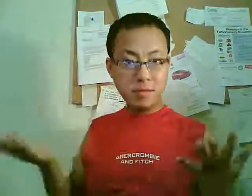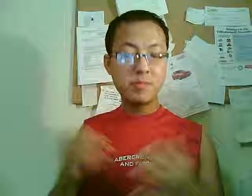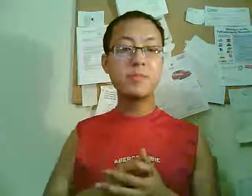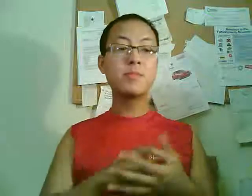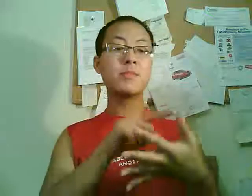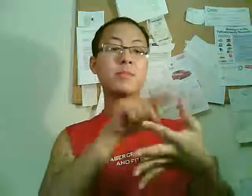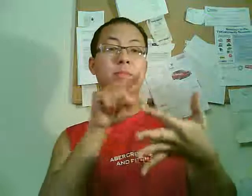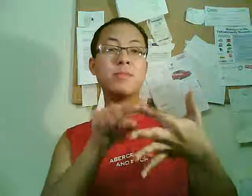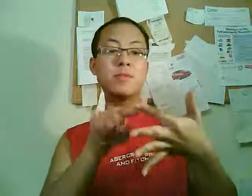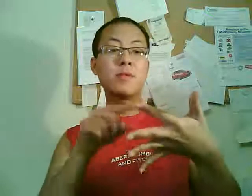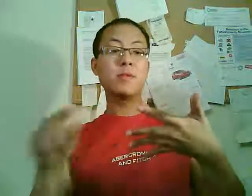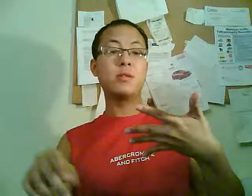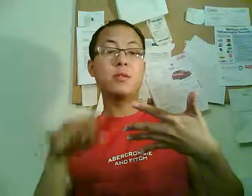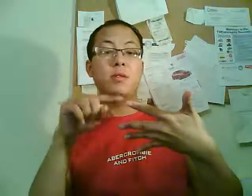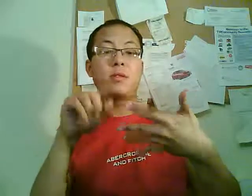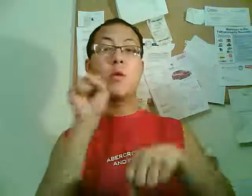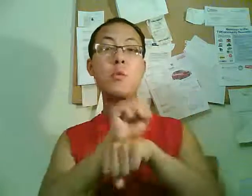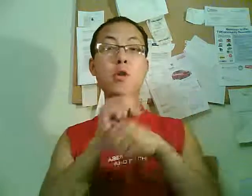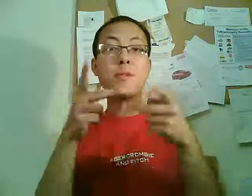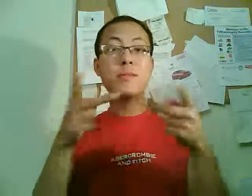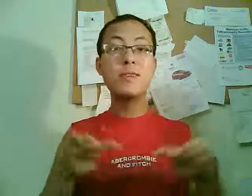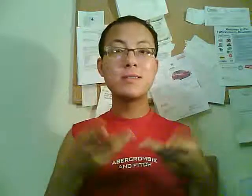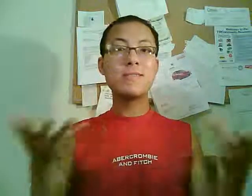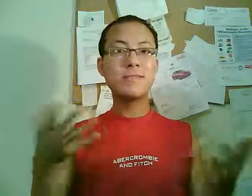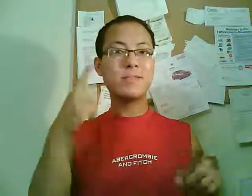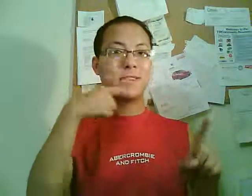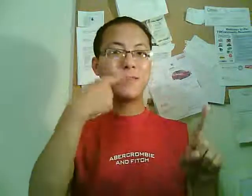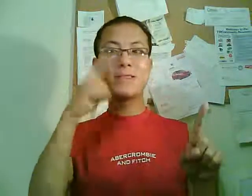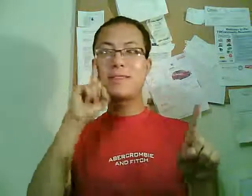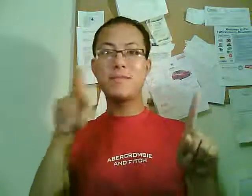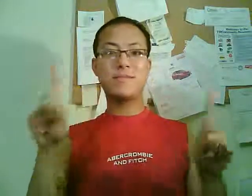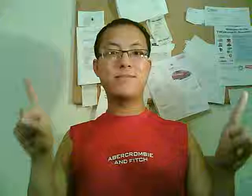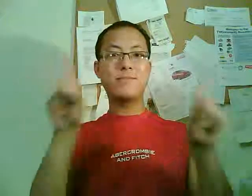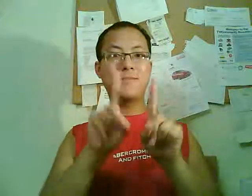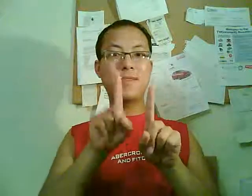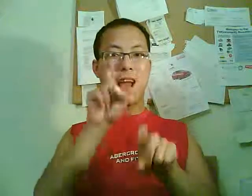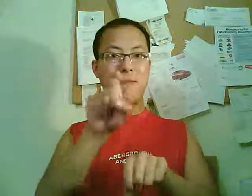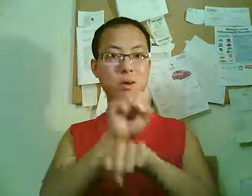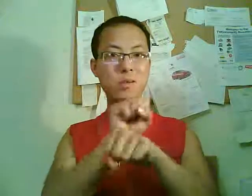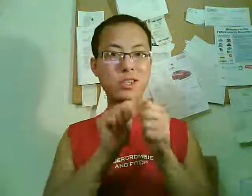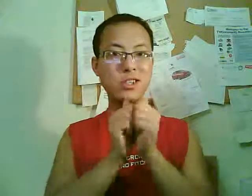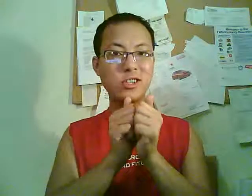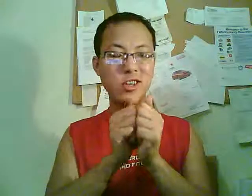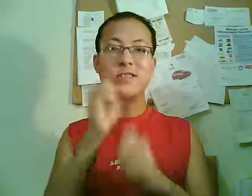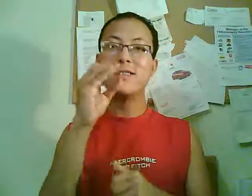In the second setting (workplaces), hearing and deaf people have to work together.